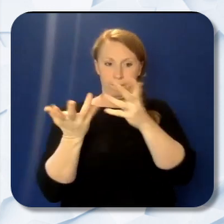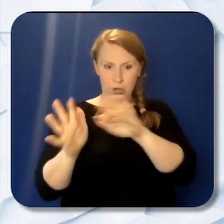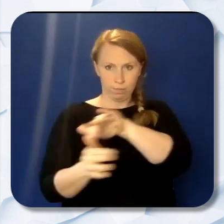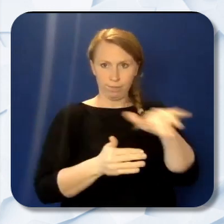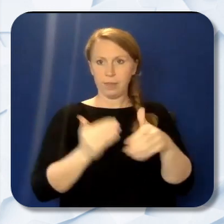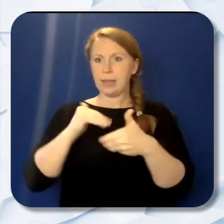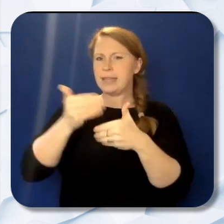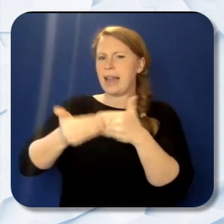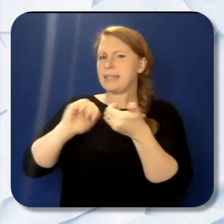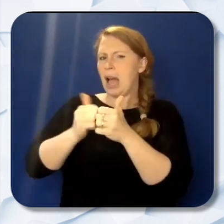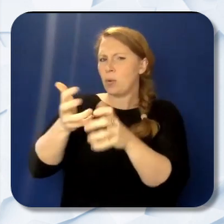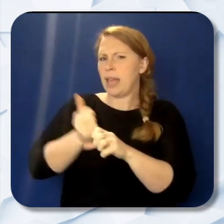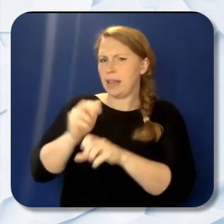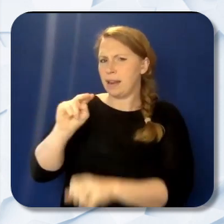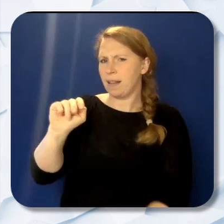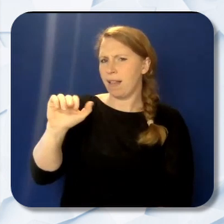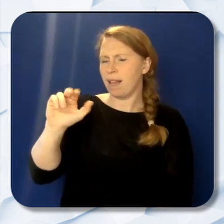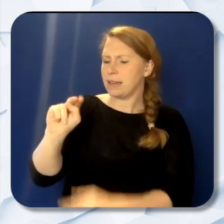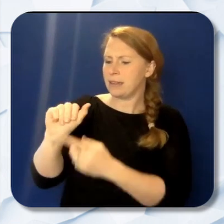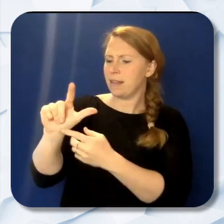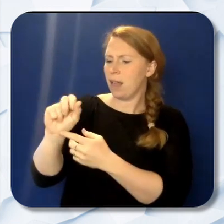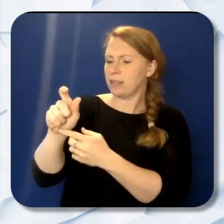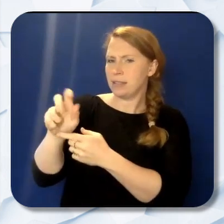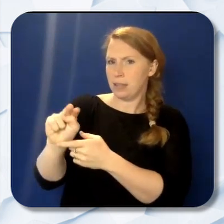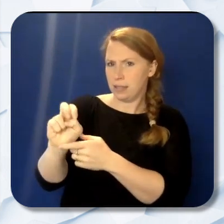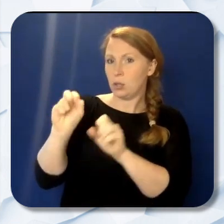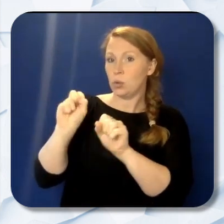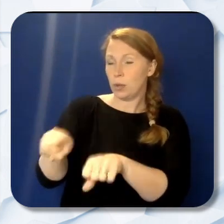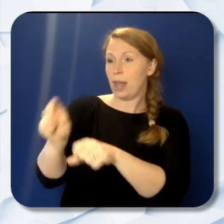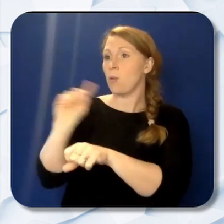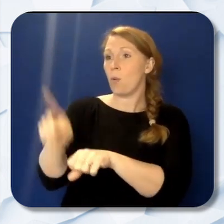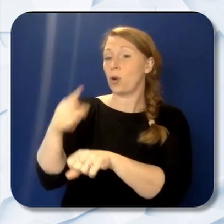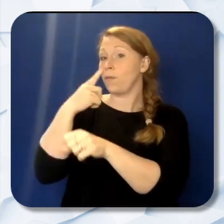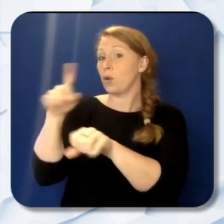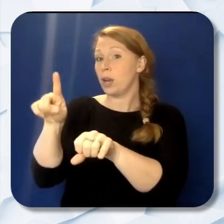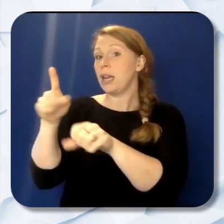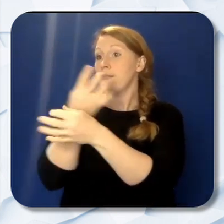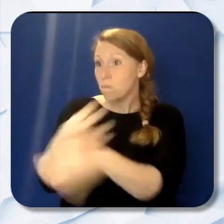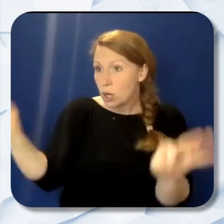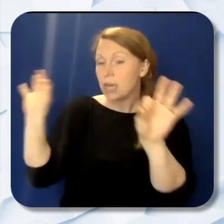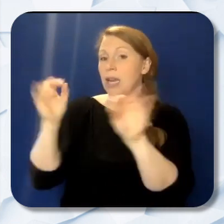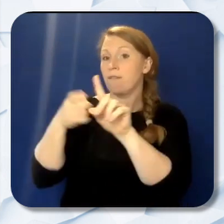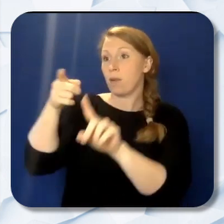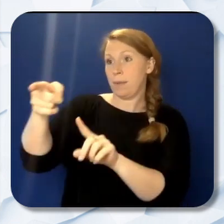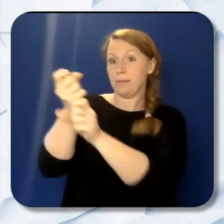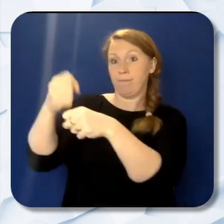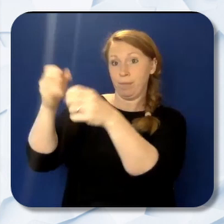to go about this, including directly from the manufacturer for free or at discounted prices. Uh, but in a minute, I’ll hand it over to my colleague,